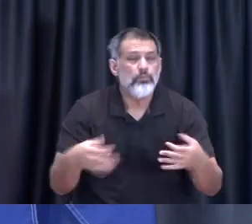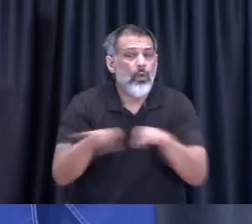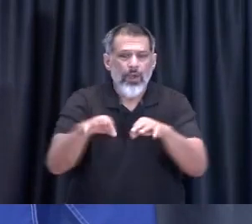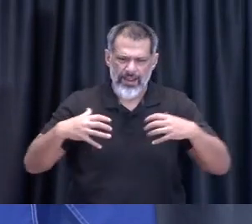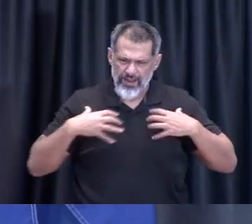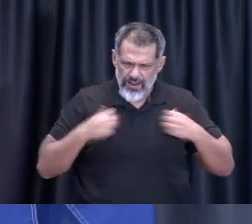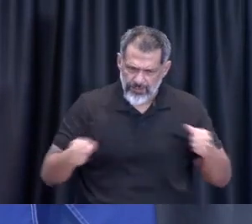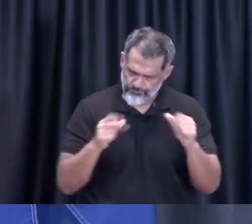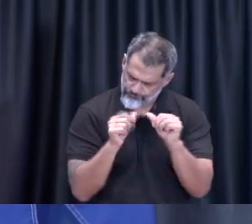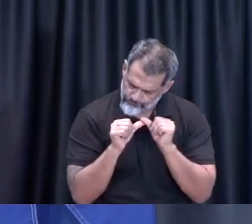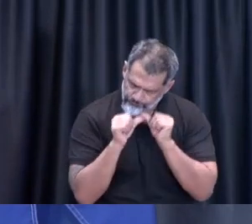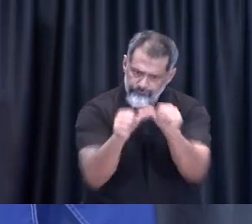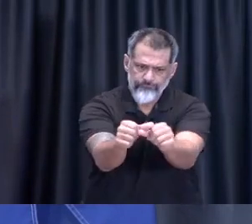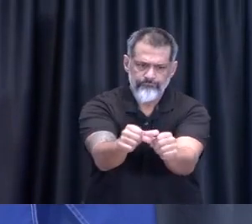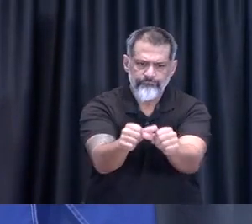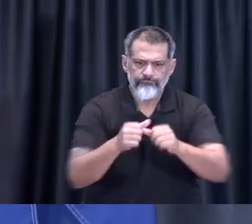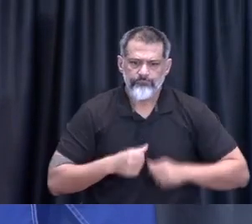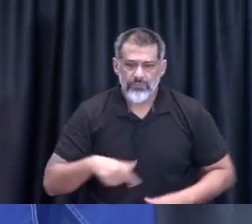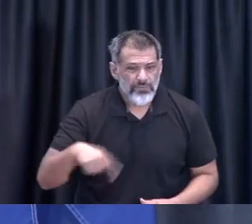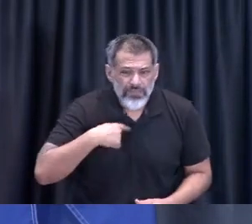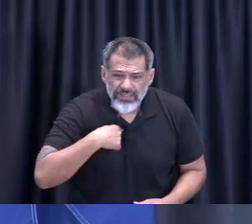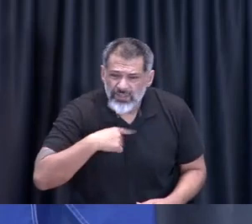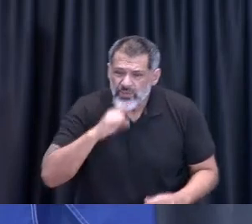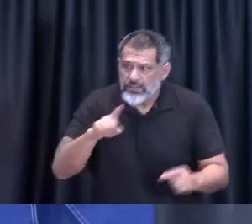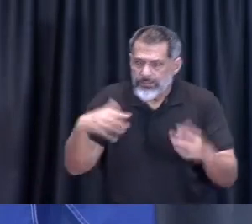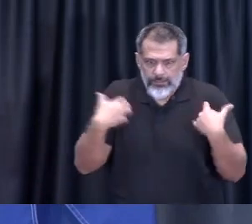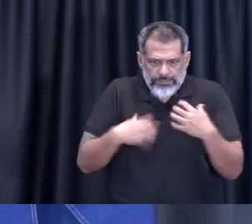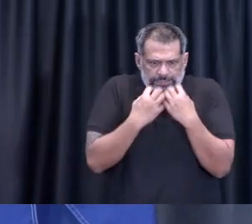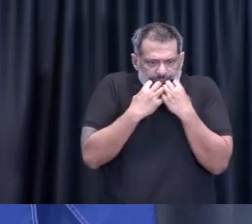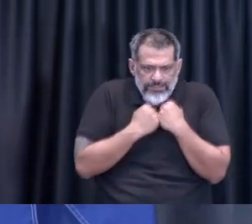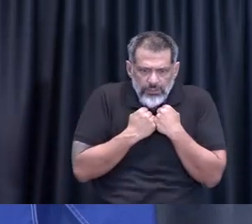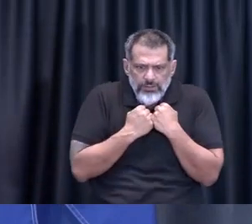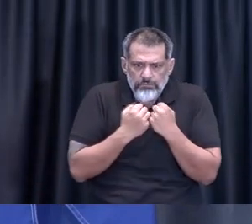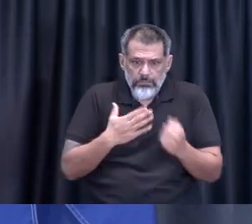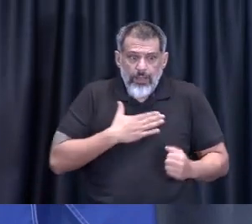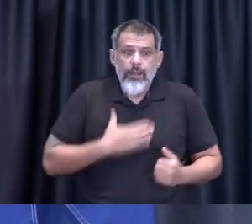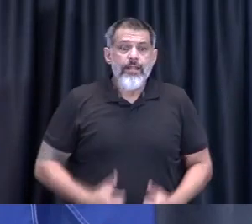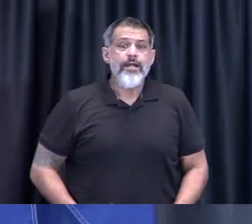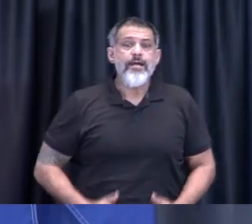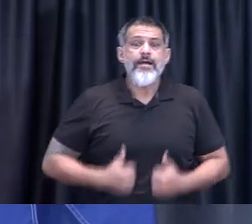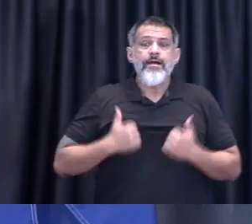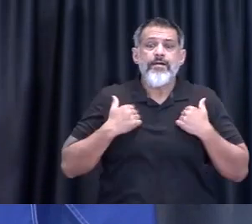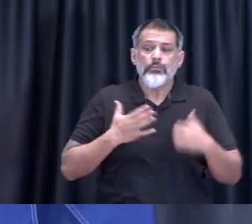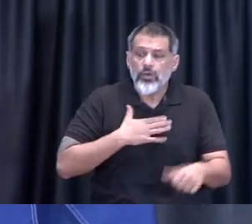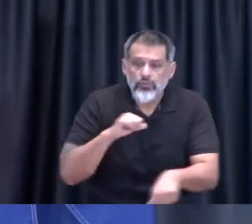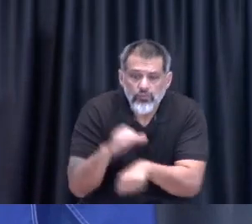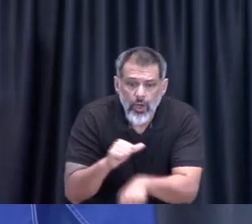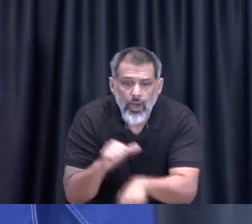is very important to me. Over the course of my life and my career as a first responder, I